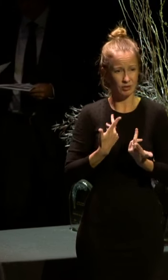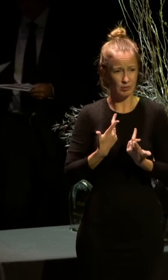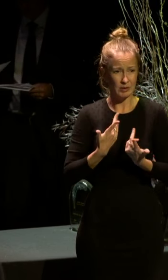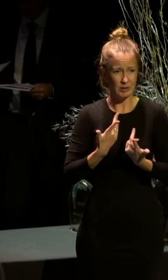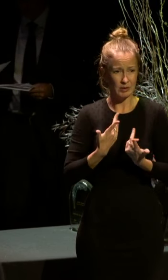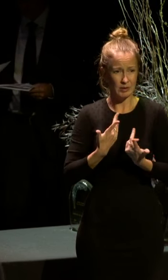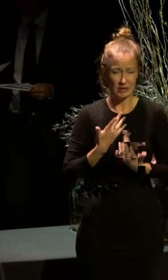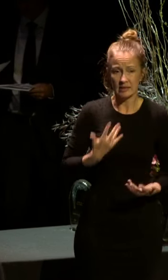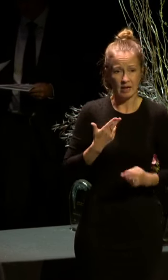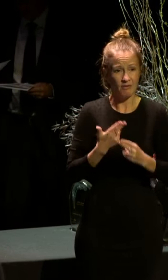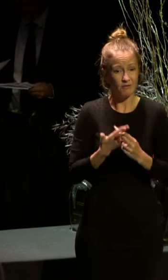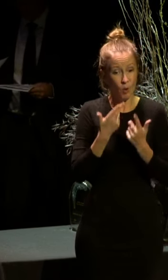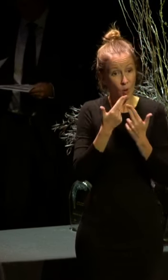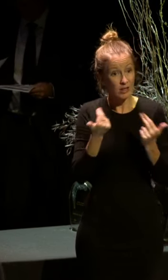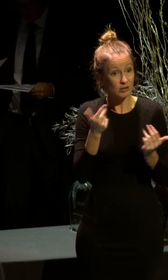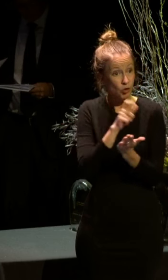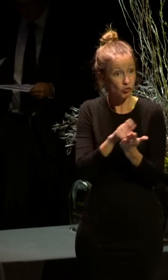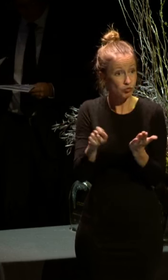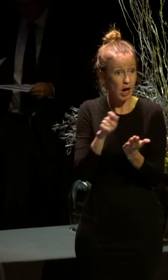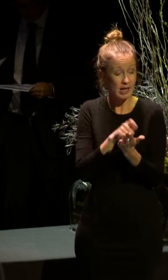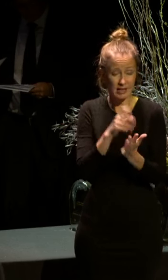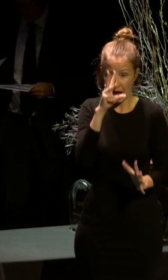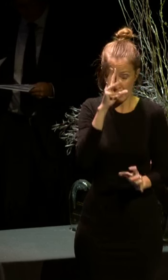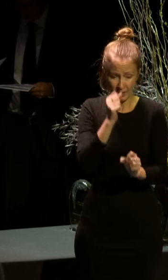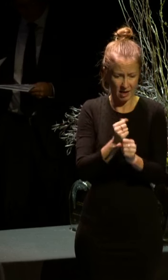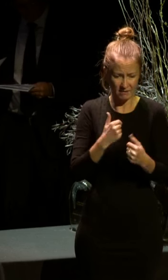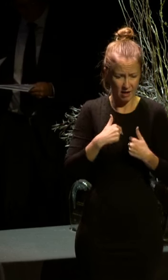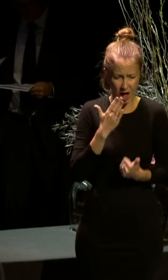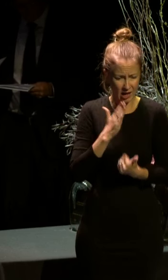thinking, "I'll never write anything decent again,"